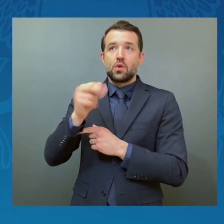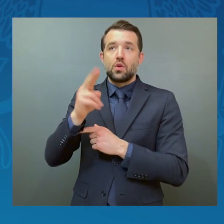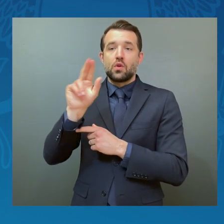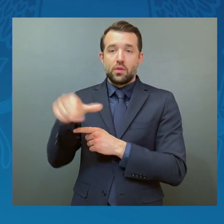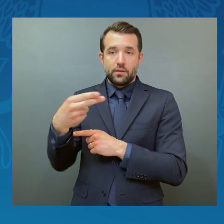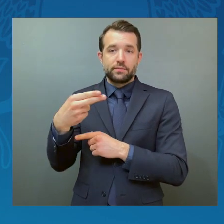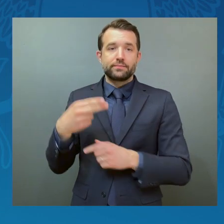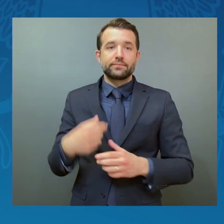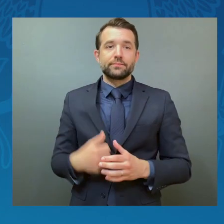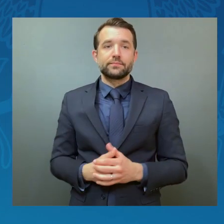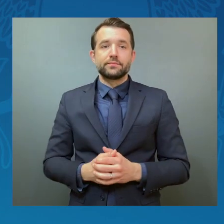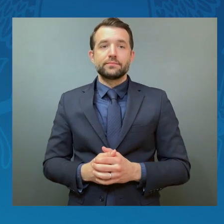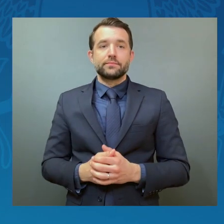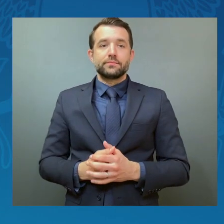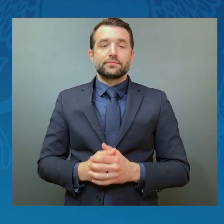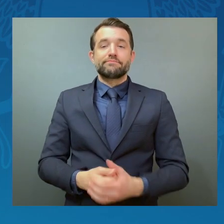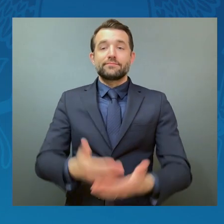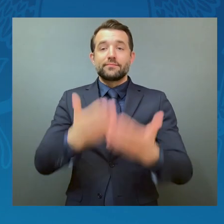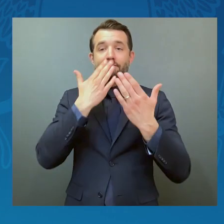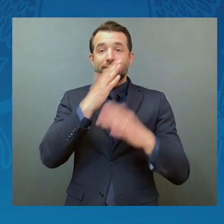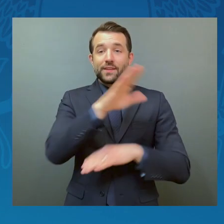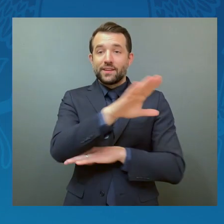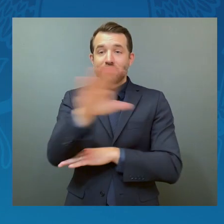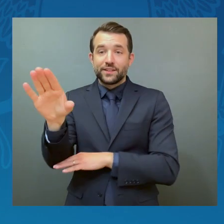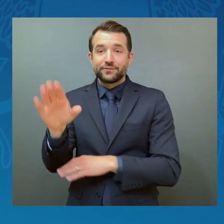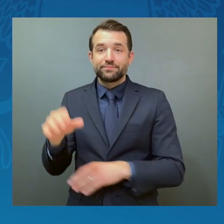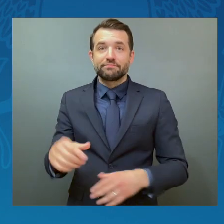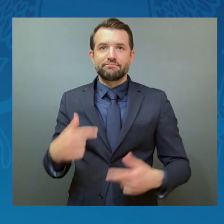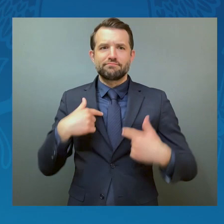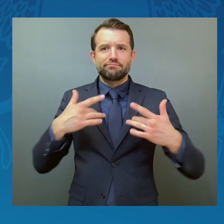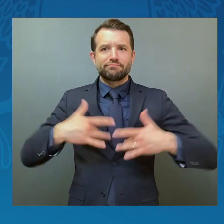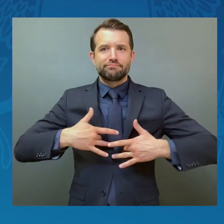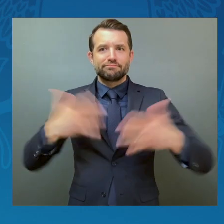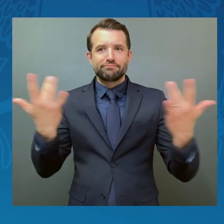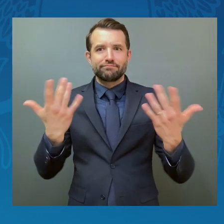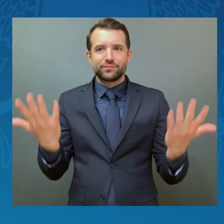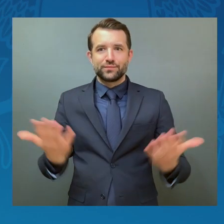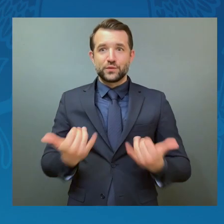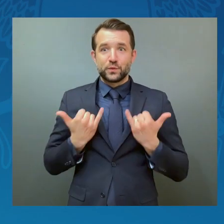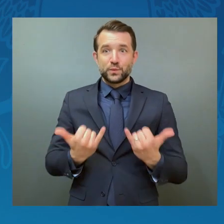Deputy Bronaugh: Good afternoon. I am delighted to be here today for such an important conversation.